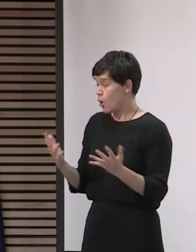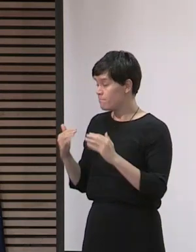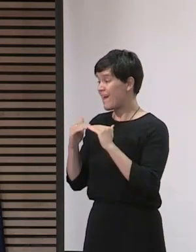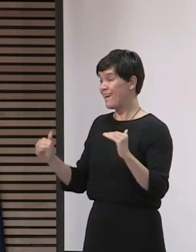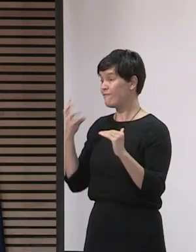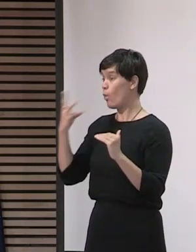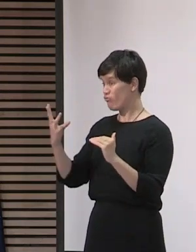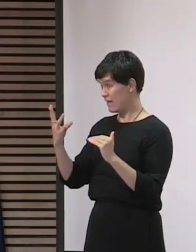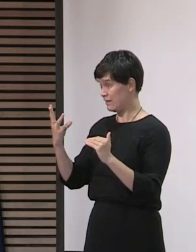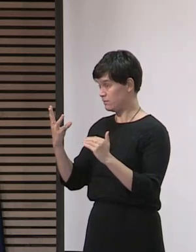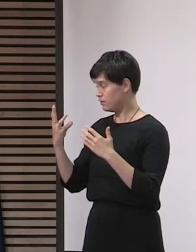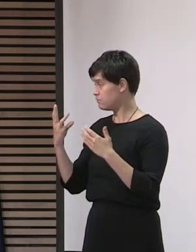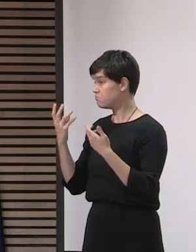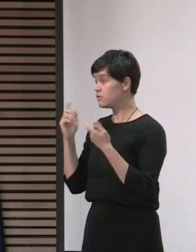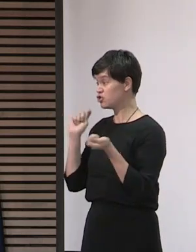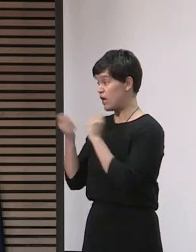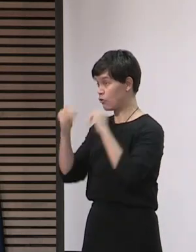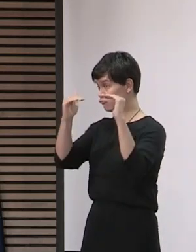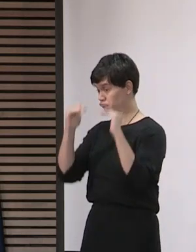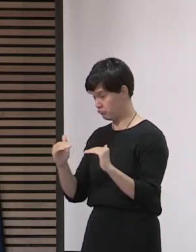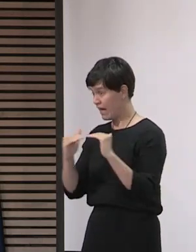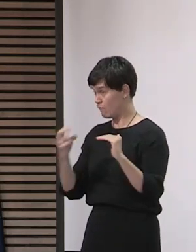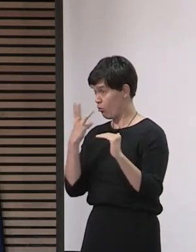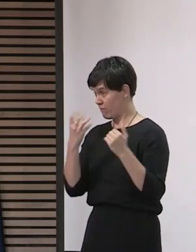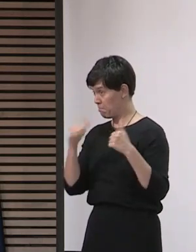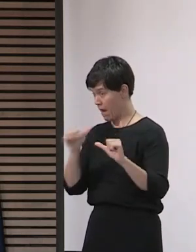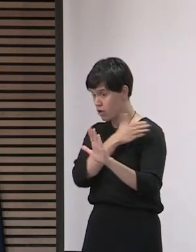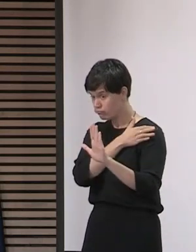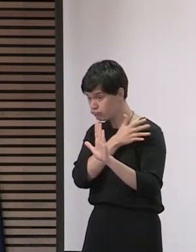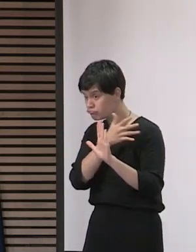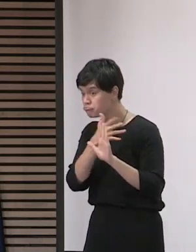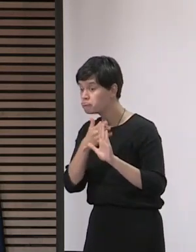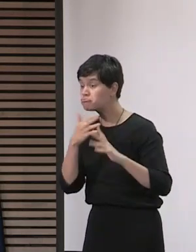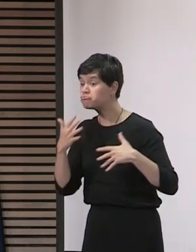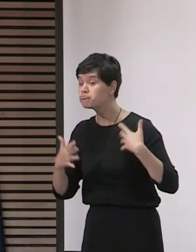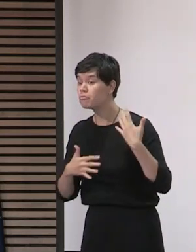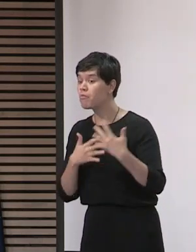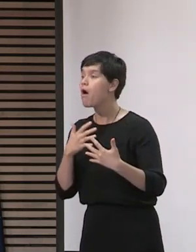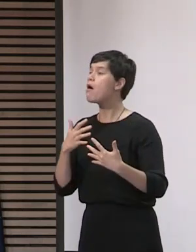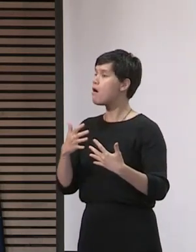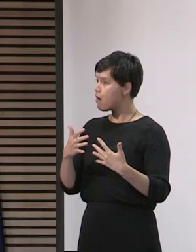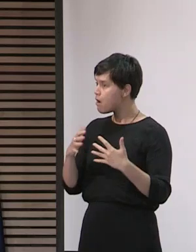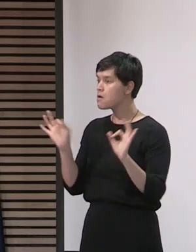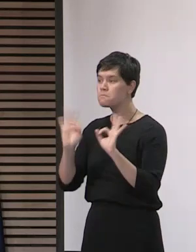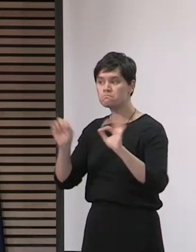confident, more than three weeks after the shift to Level 3, that there are no new cases attributable to the more